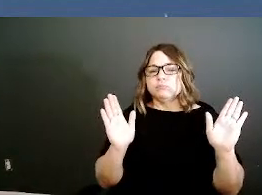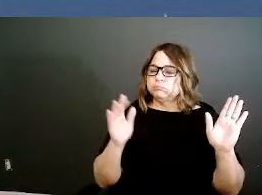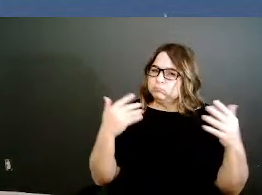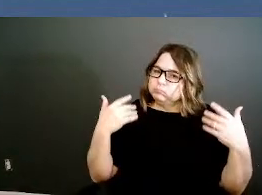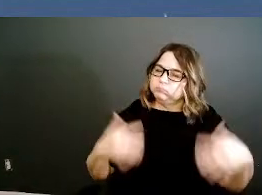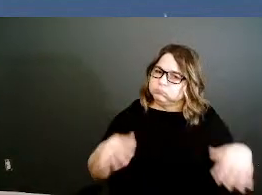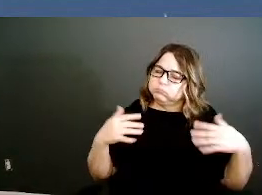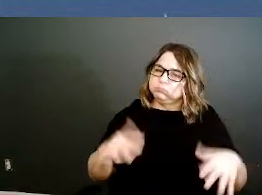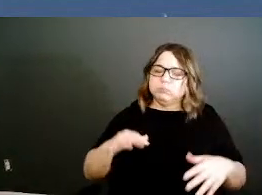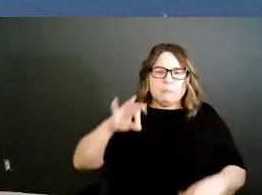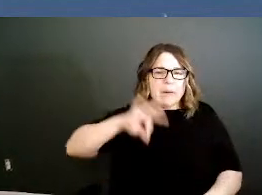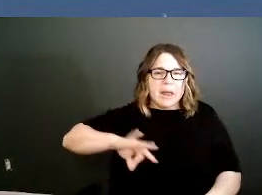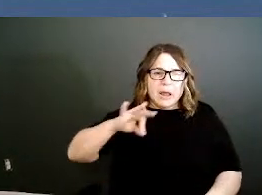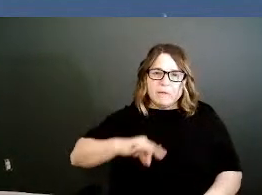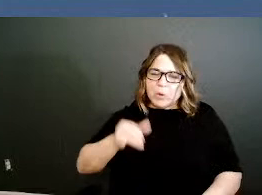INCREASED FUNDING FOR GENERAL IMMIGRANT LEGAL SERVICES